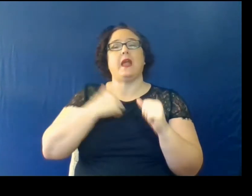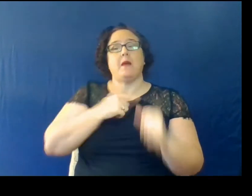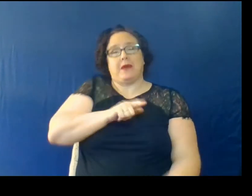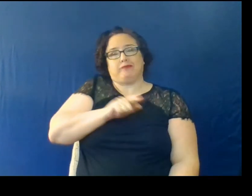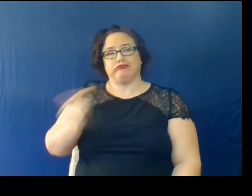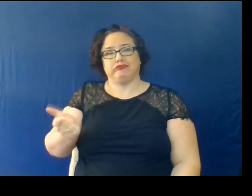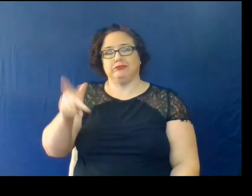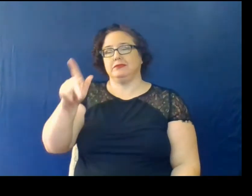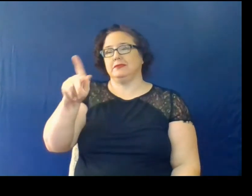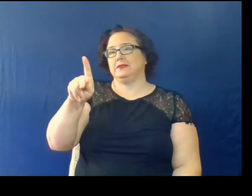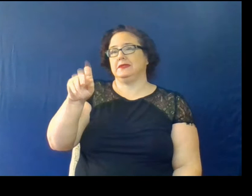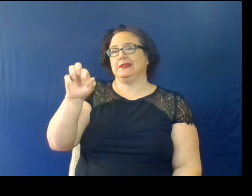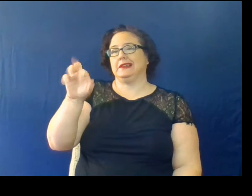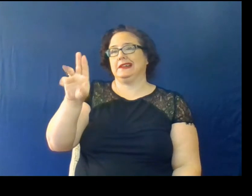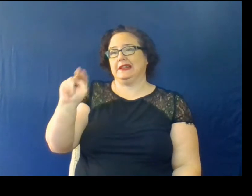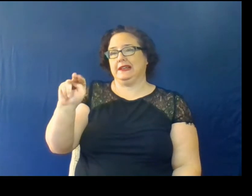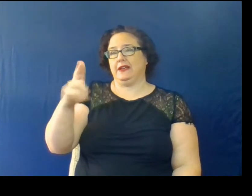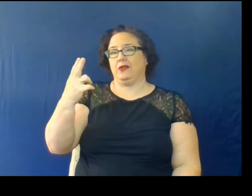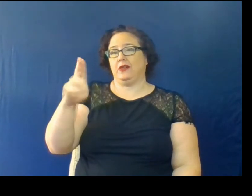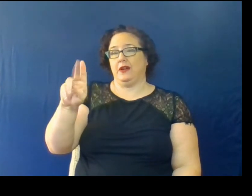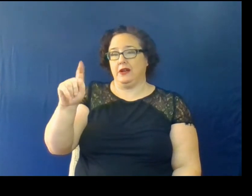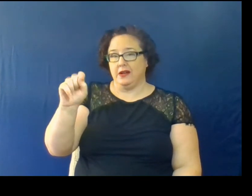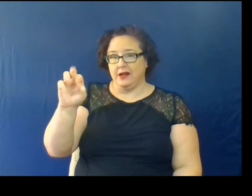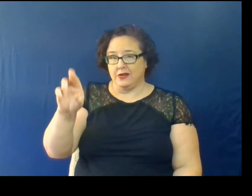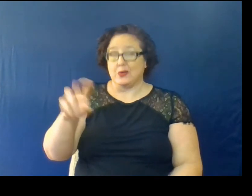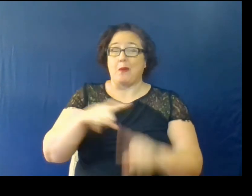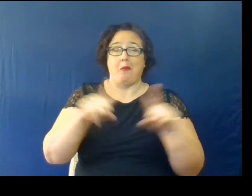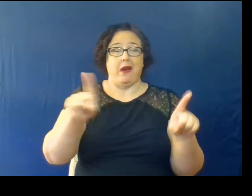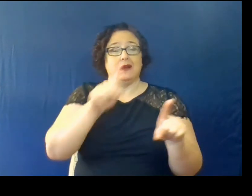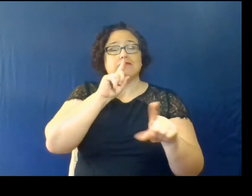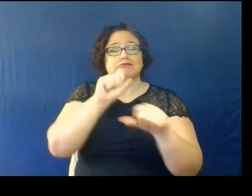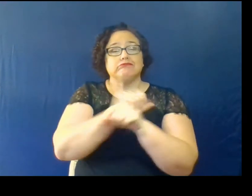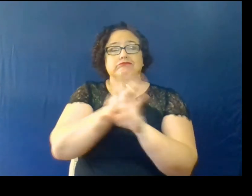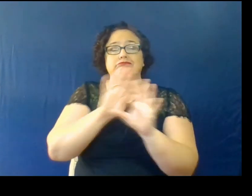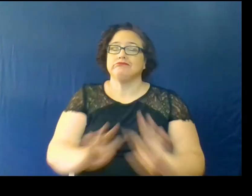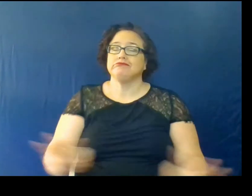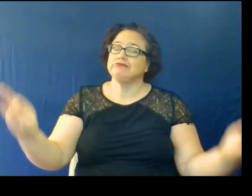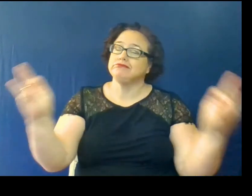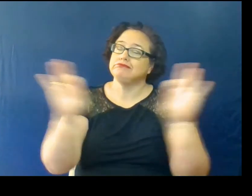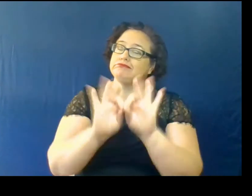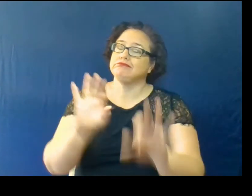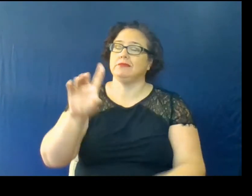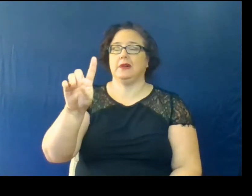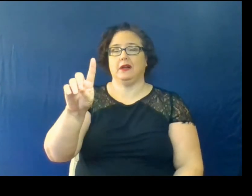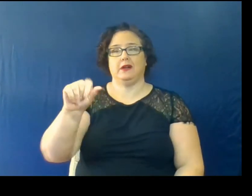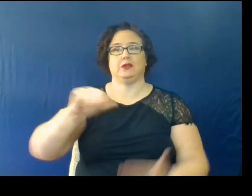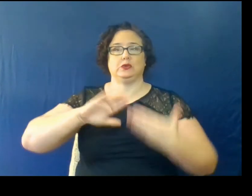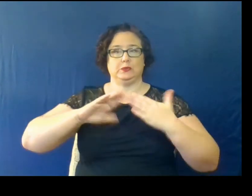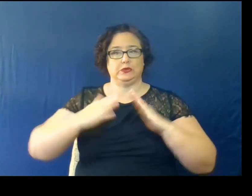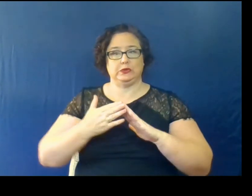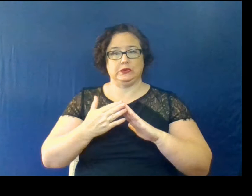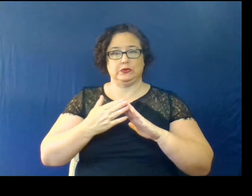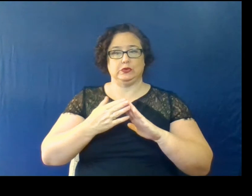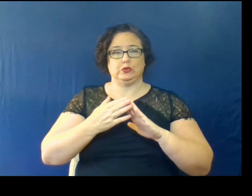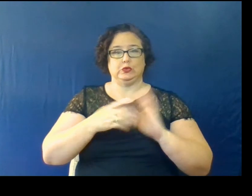Karen Hunter. But it really is important for our disability community to be seen. With the